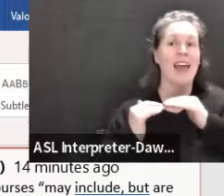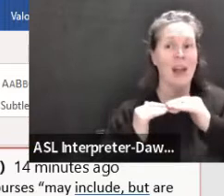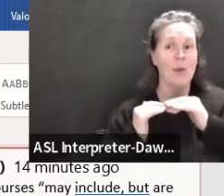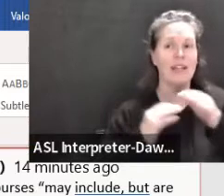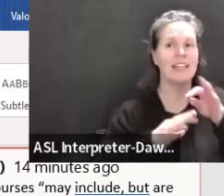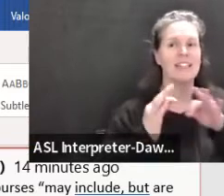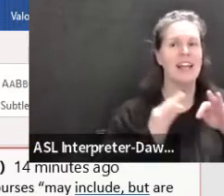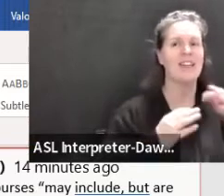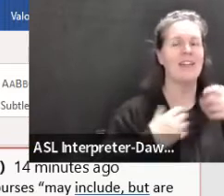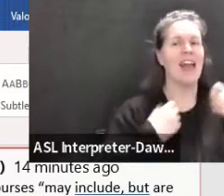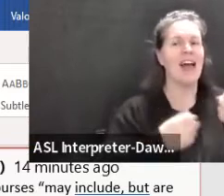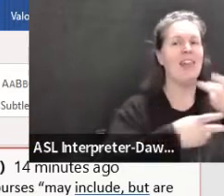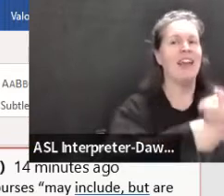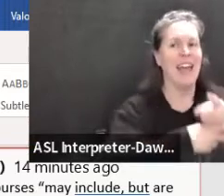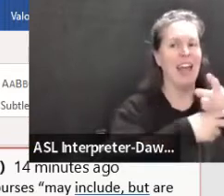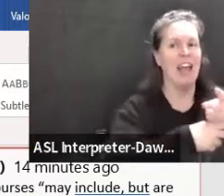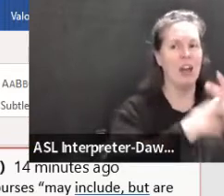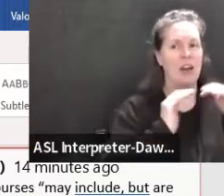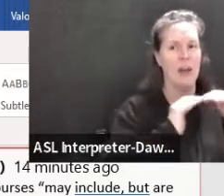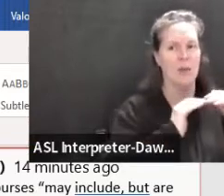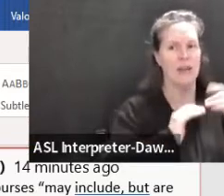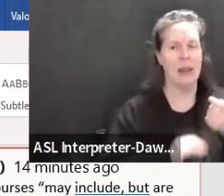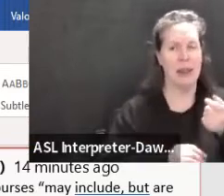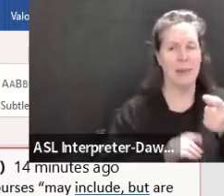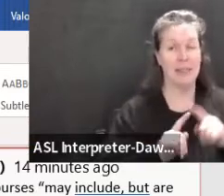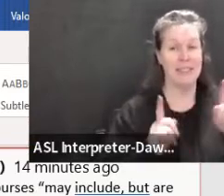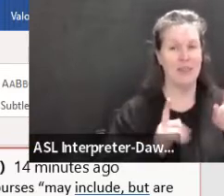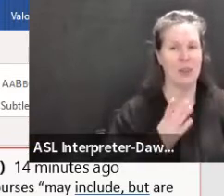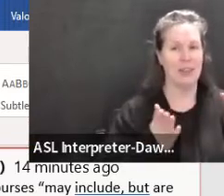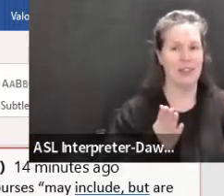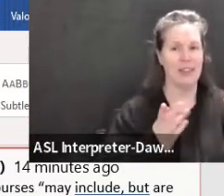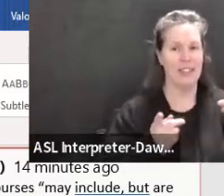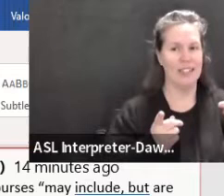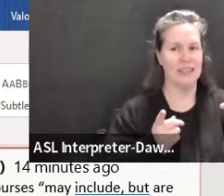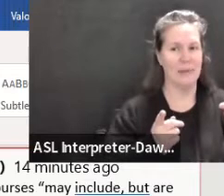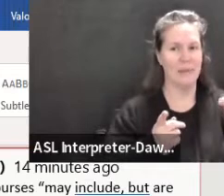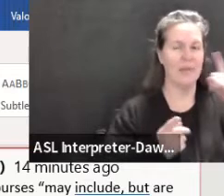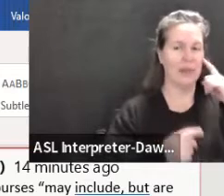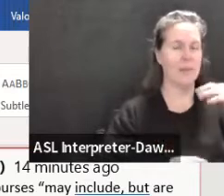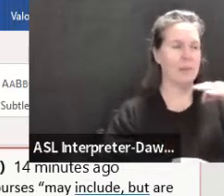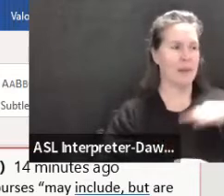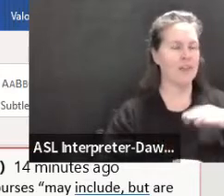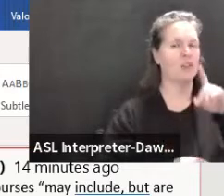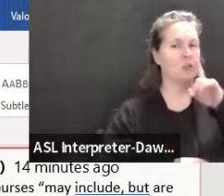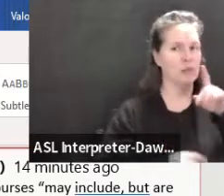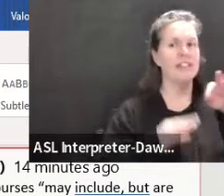Those are slightly different things. And I think it might be beneficial to really define those two